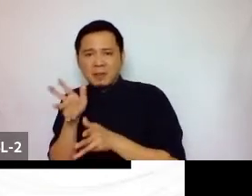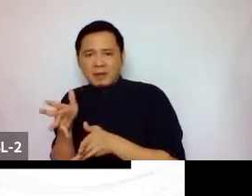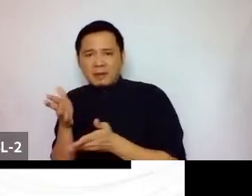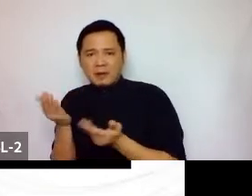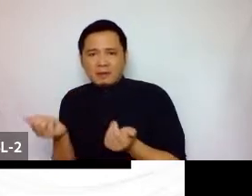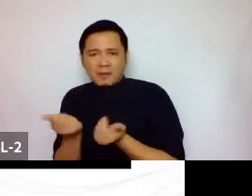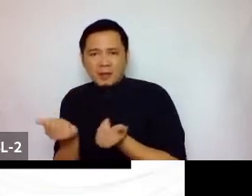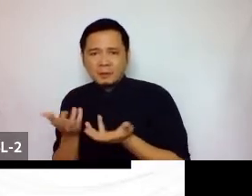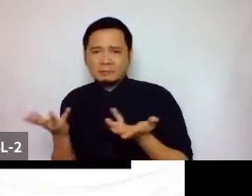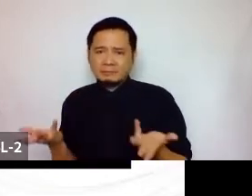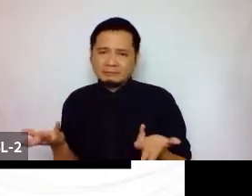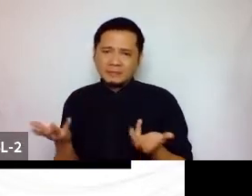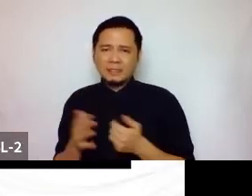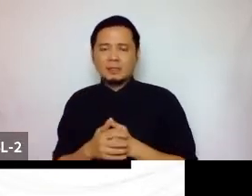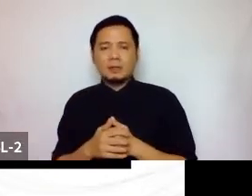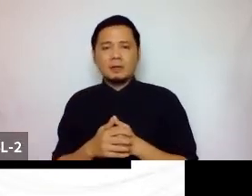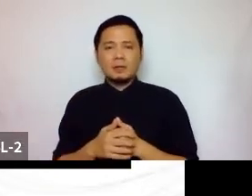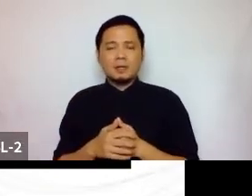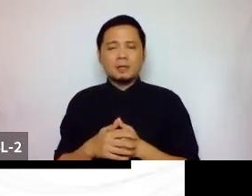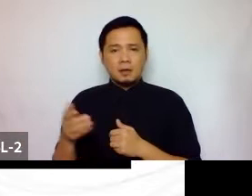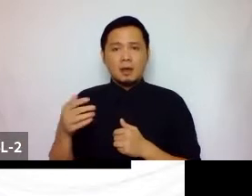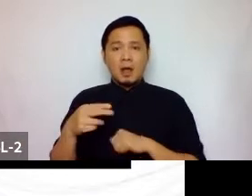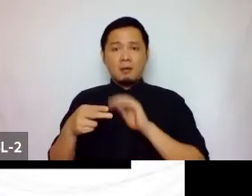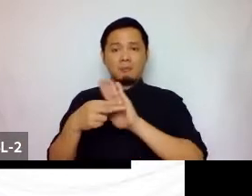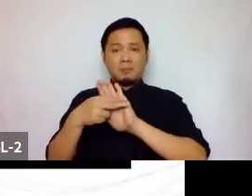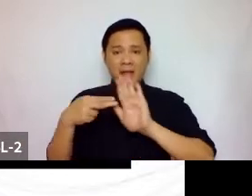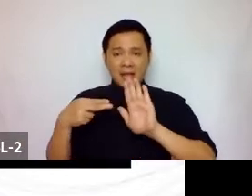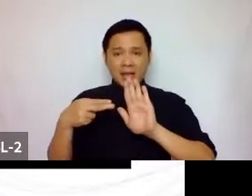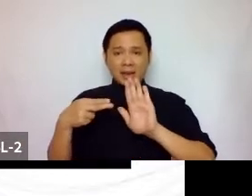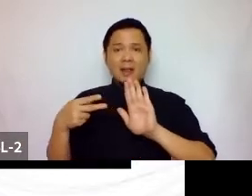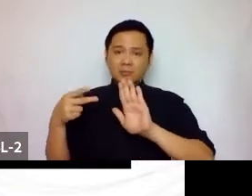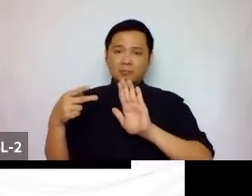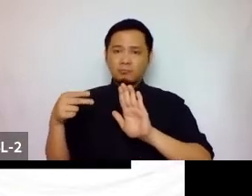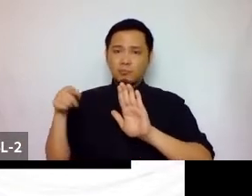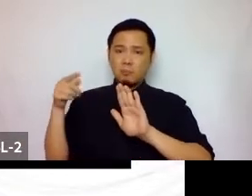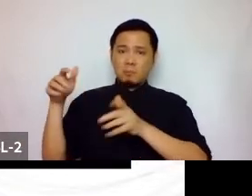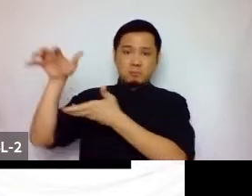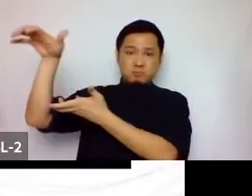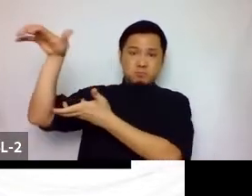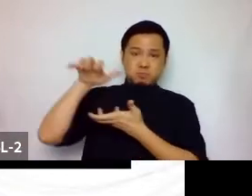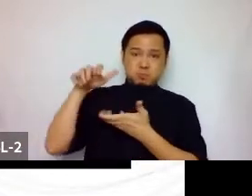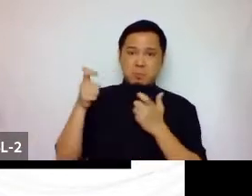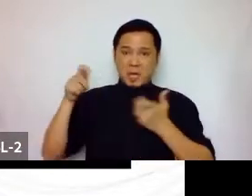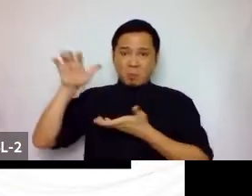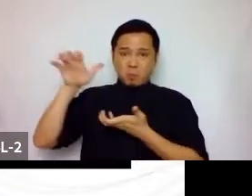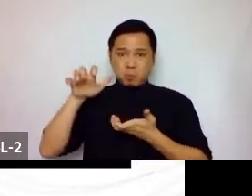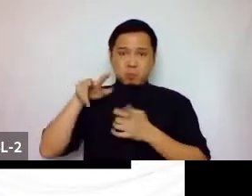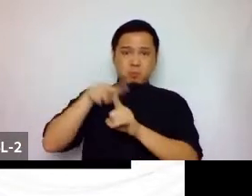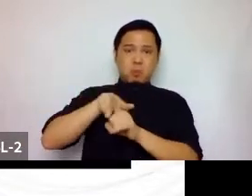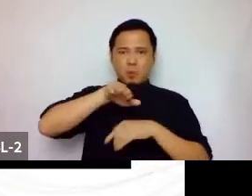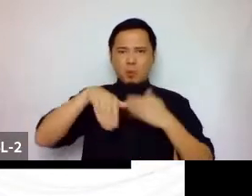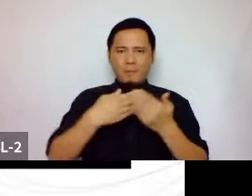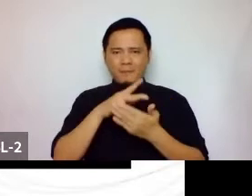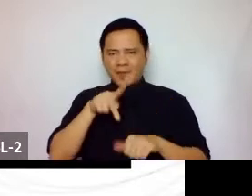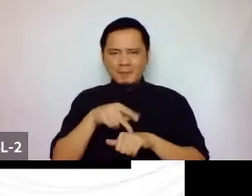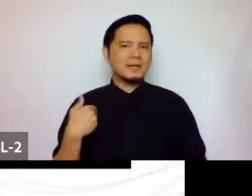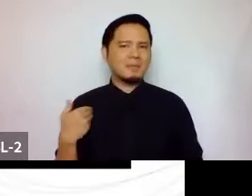So there is no one or two brands that can give vaccines to the whole Philippines which has a big population.